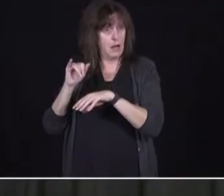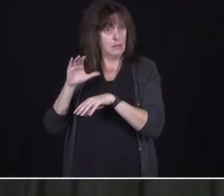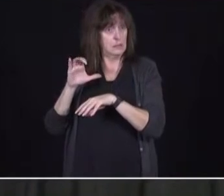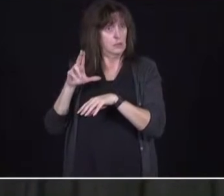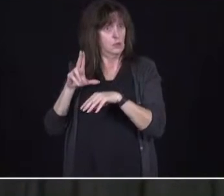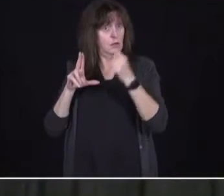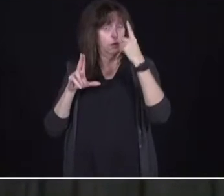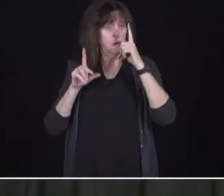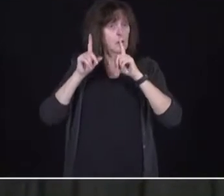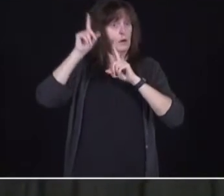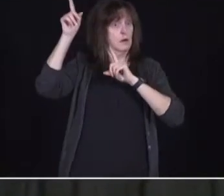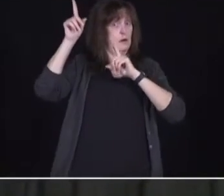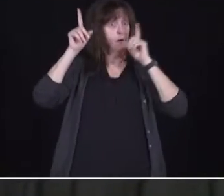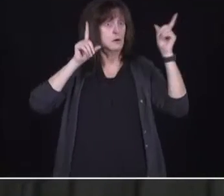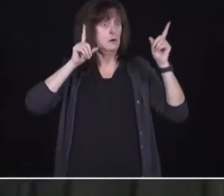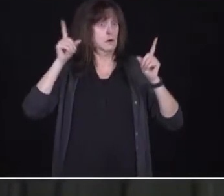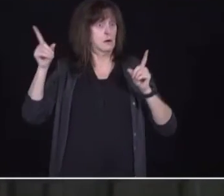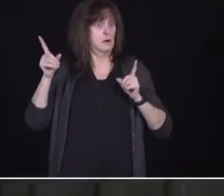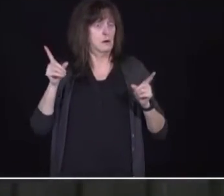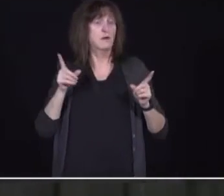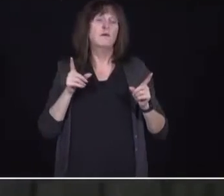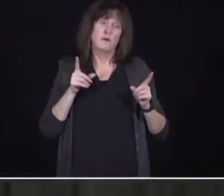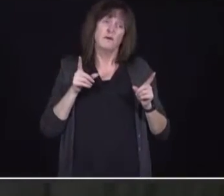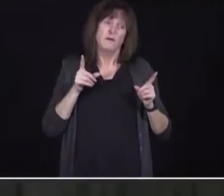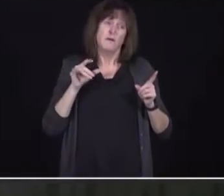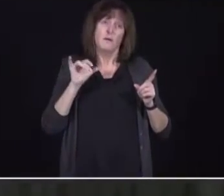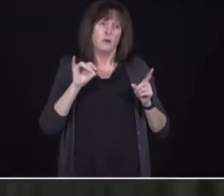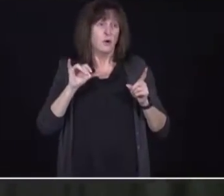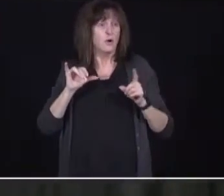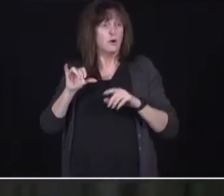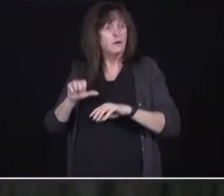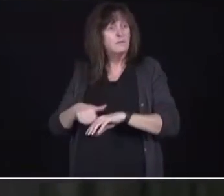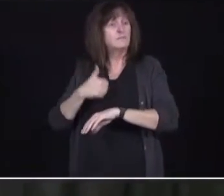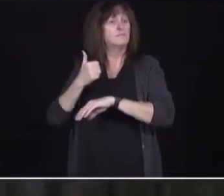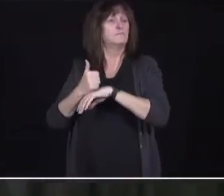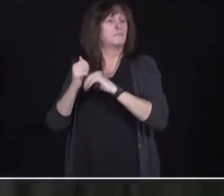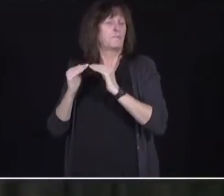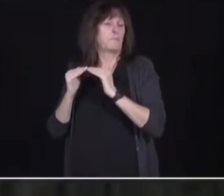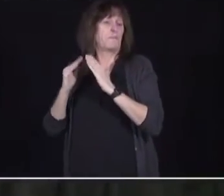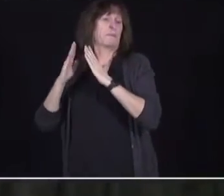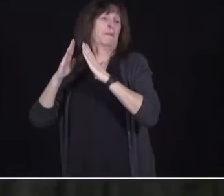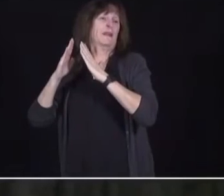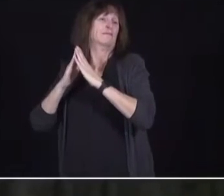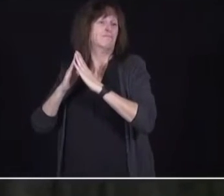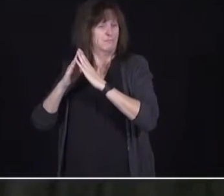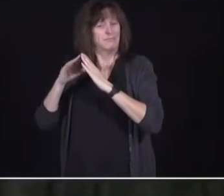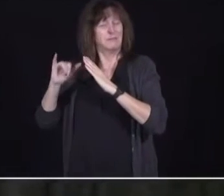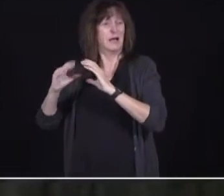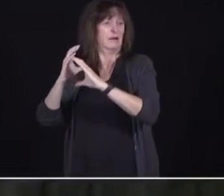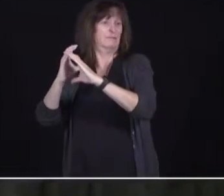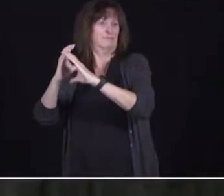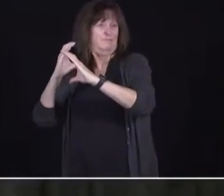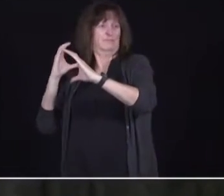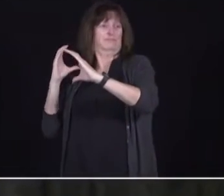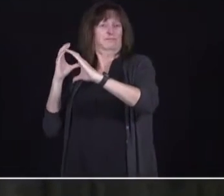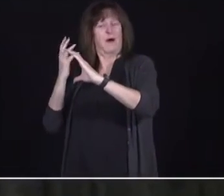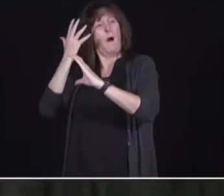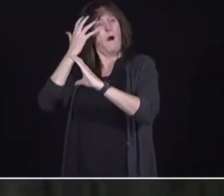But that is a goal to open up more ICU units in other hospitals I will pass it to the minister of health.